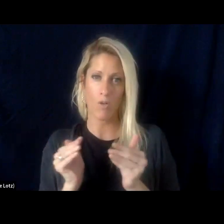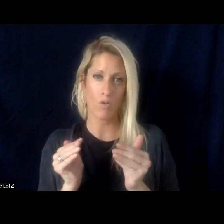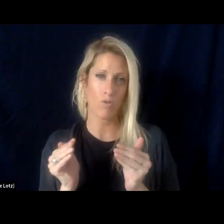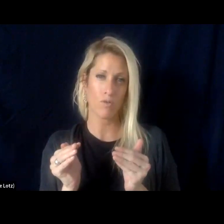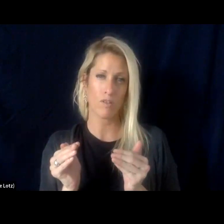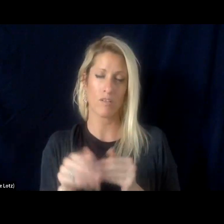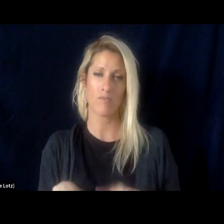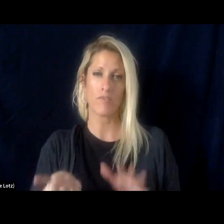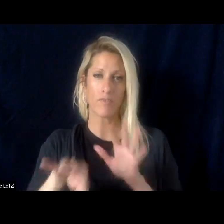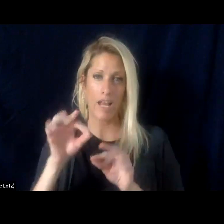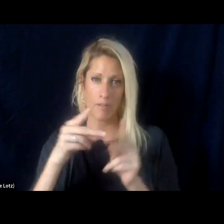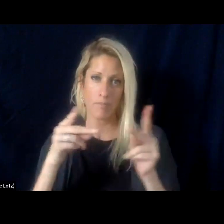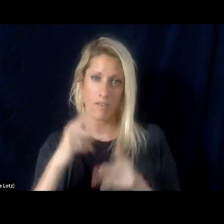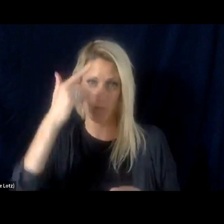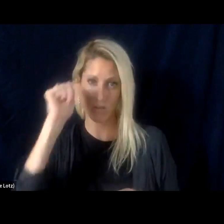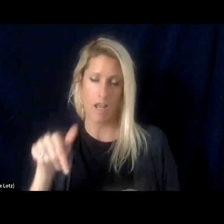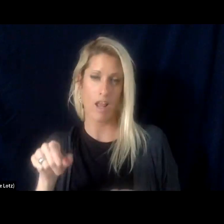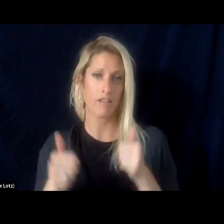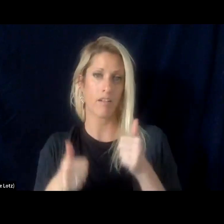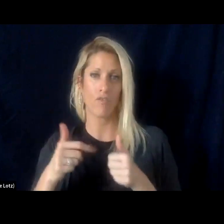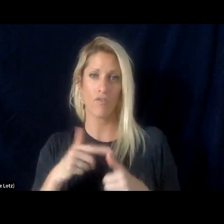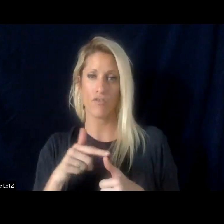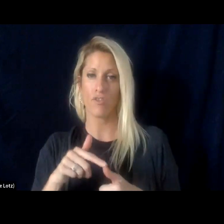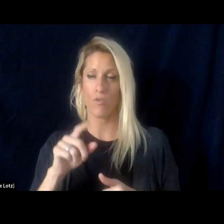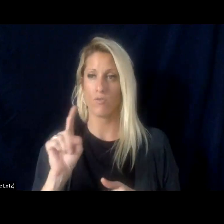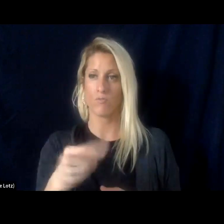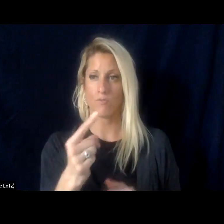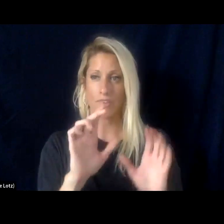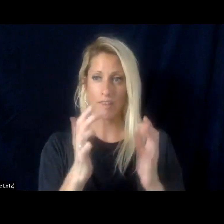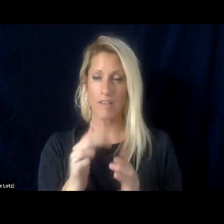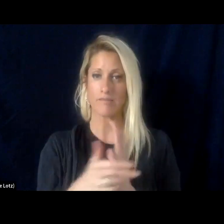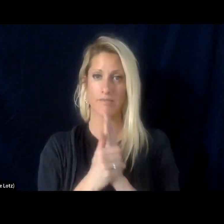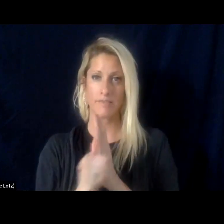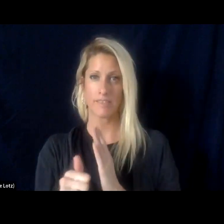know, finding a place for that. Whether it's a standalone class or its skills in individual